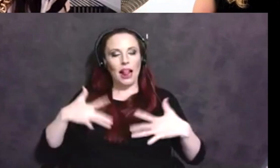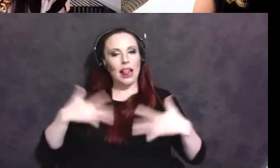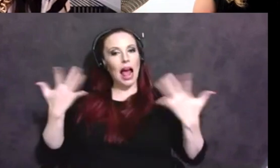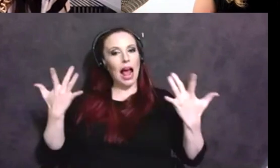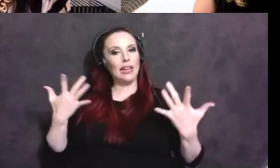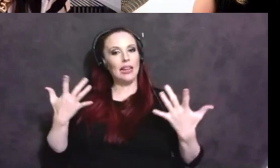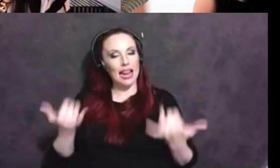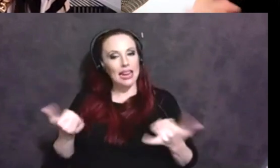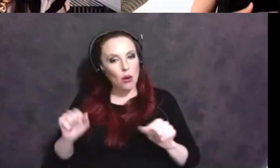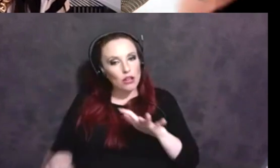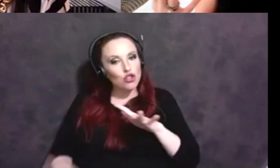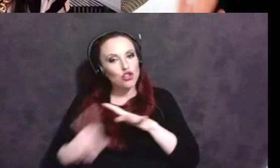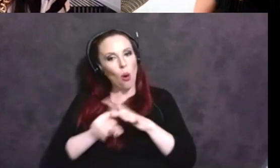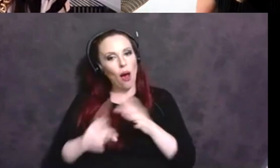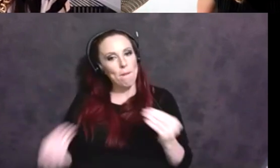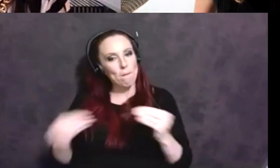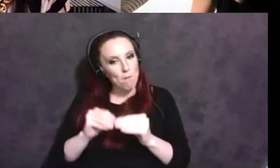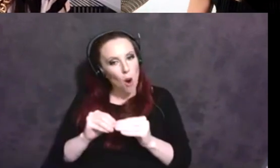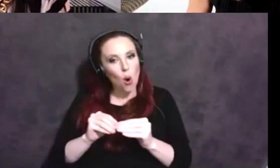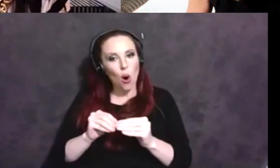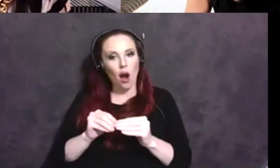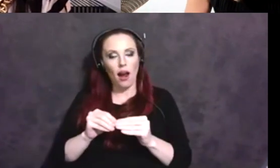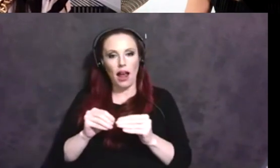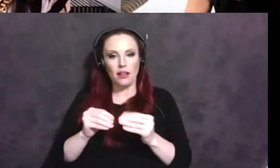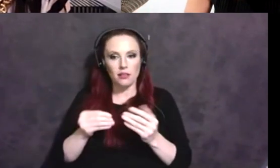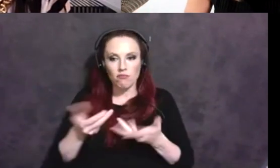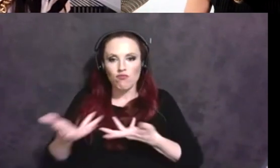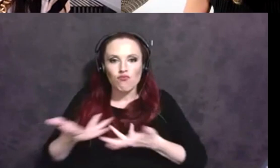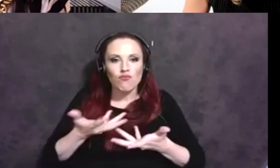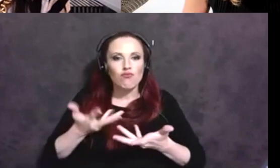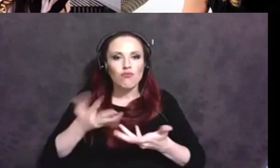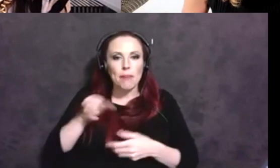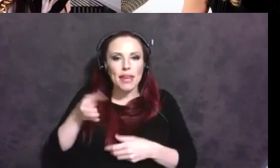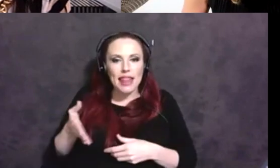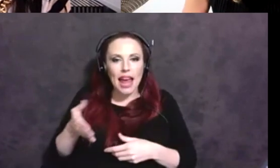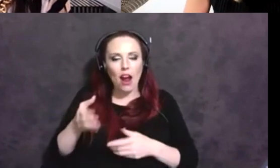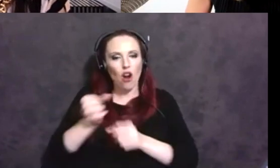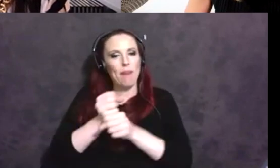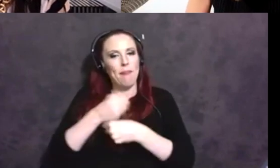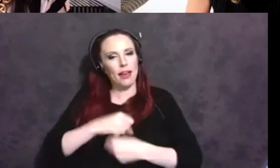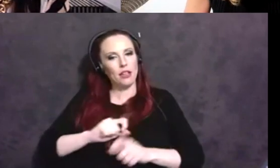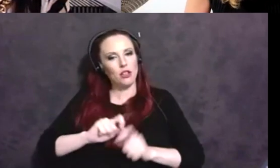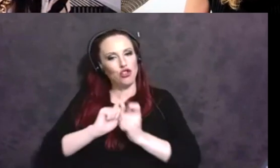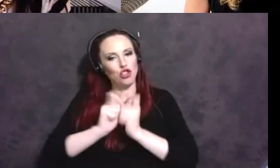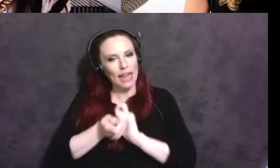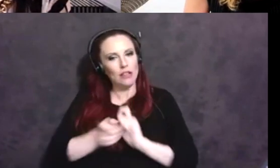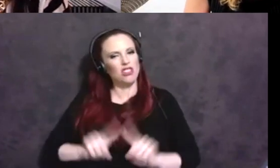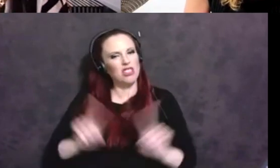let that go. That made a huge difference for me. It just lightened and I was able to show